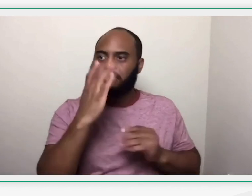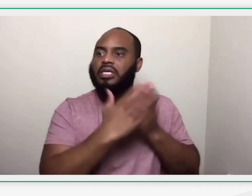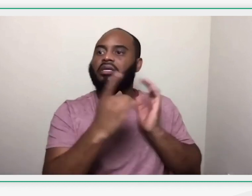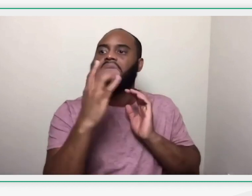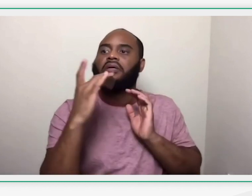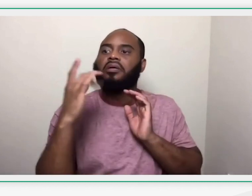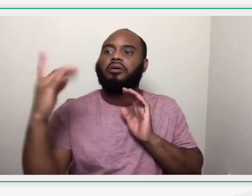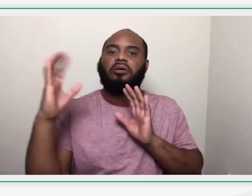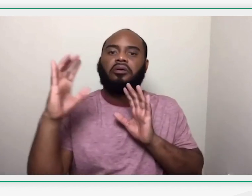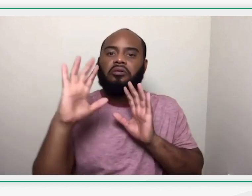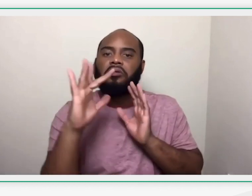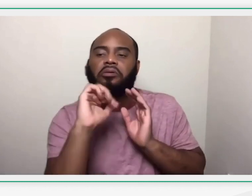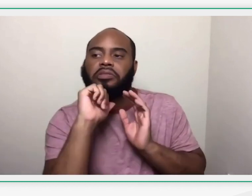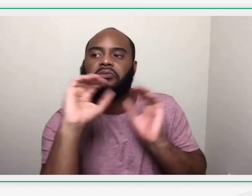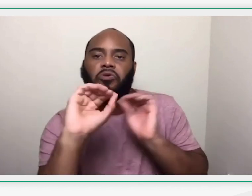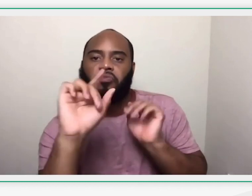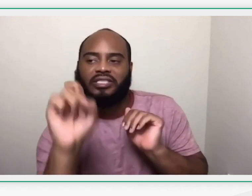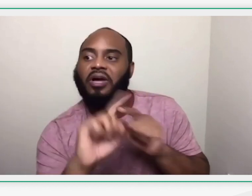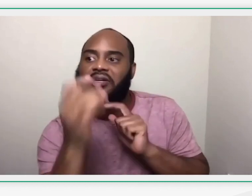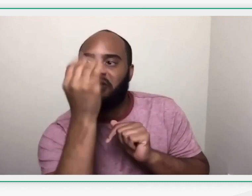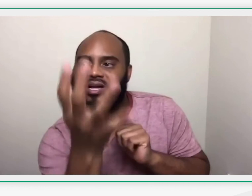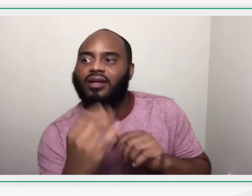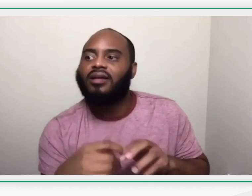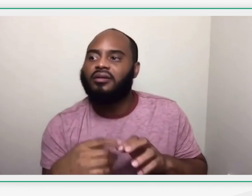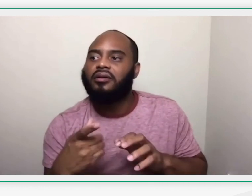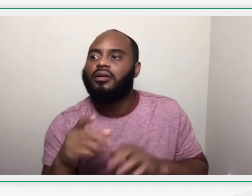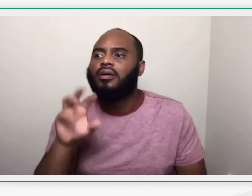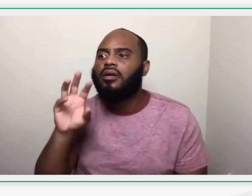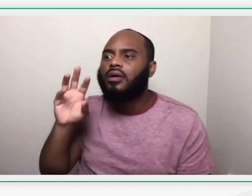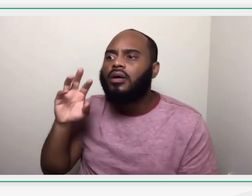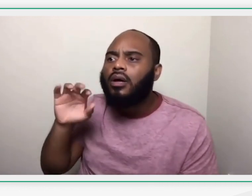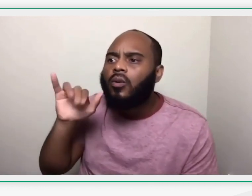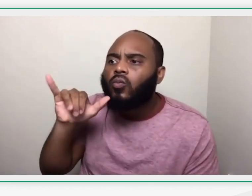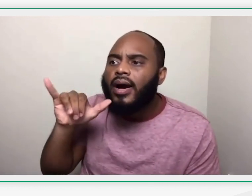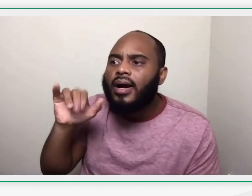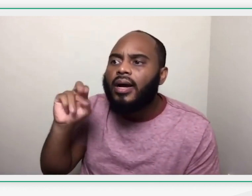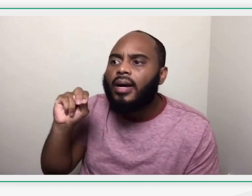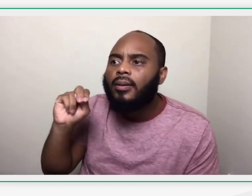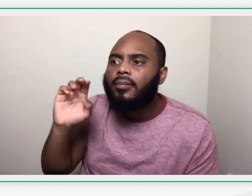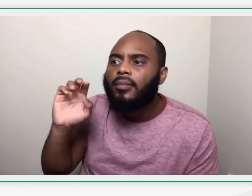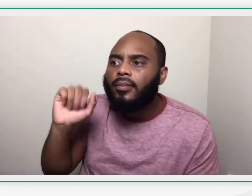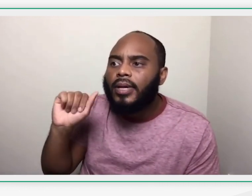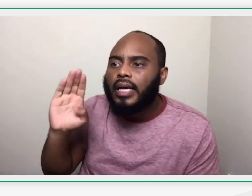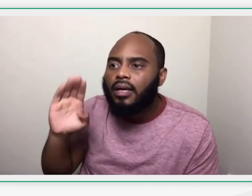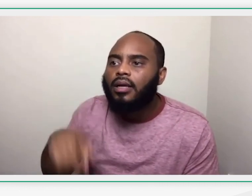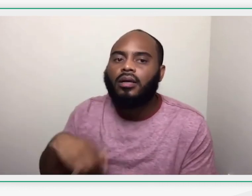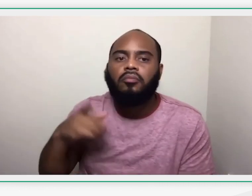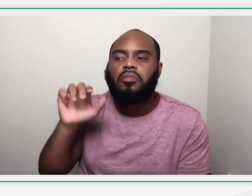Someone indicates that they're not asking a question, just sharing some information about YNAB. You Need A Budget is a good one to follow on Instagram. Yes, I do recommend that one. Thank you for that recommendation out there. Good recommendation. Thank you.